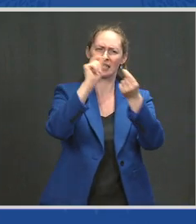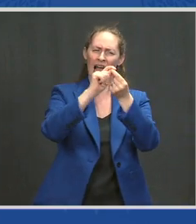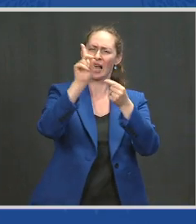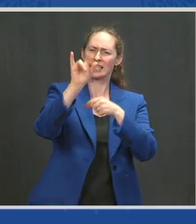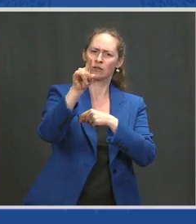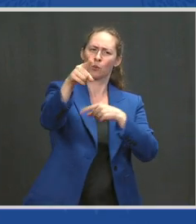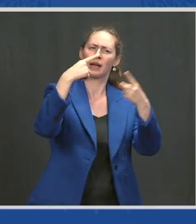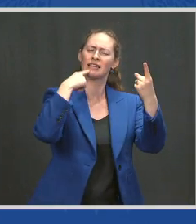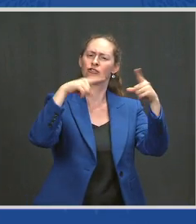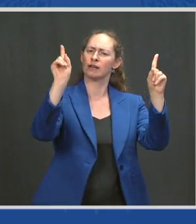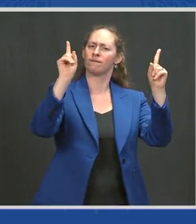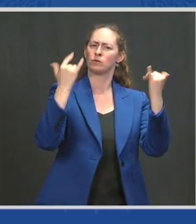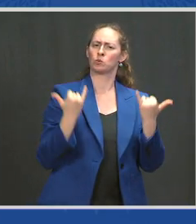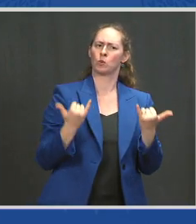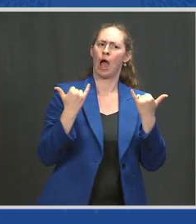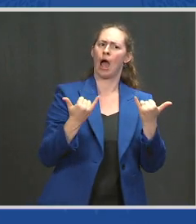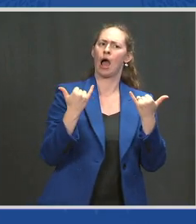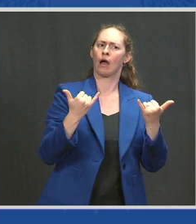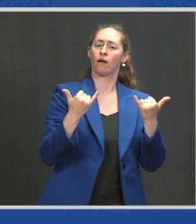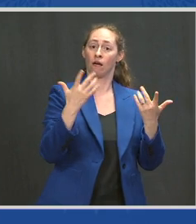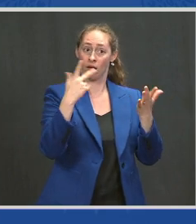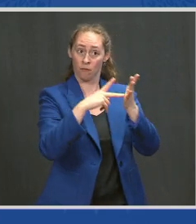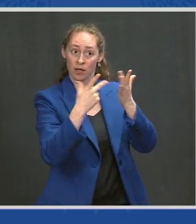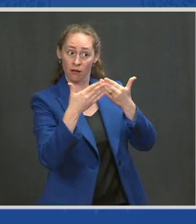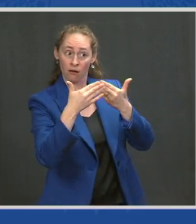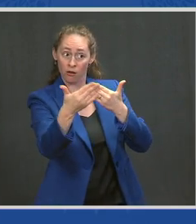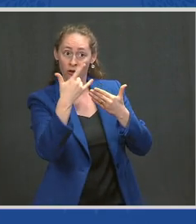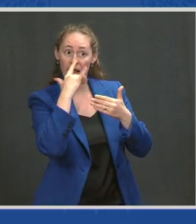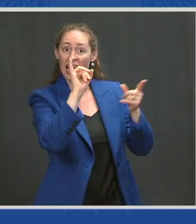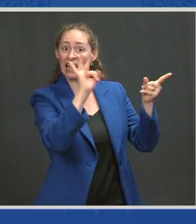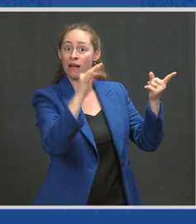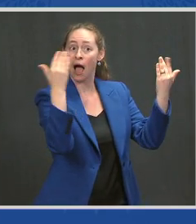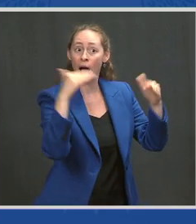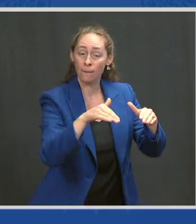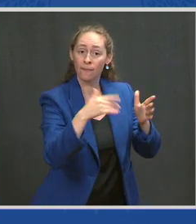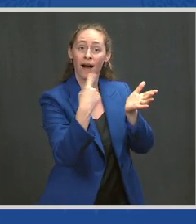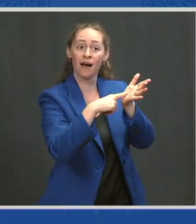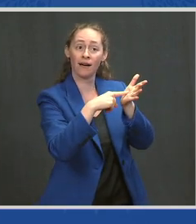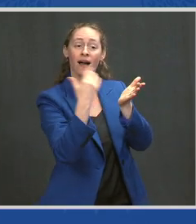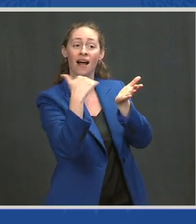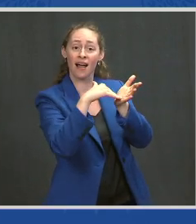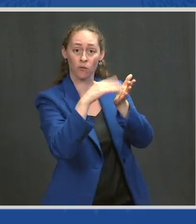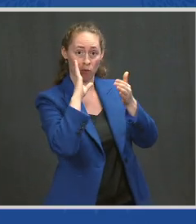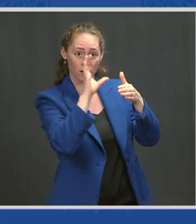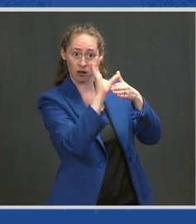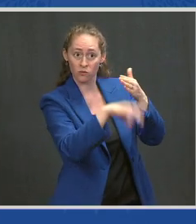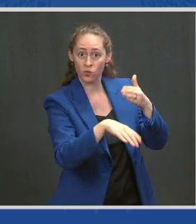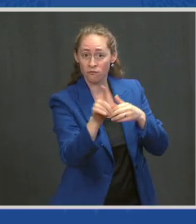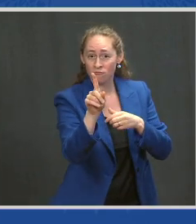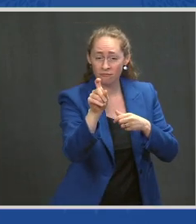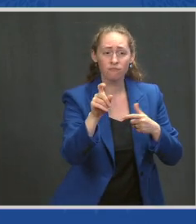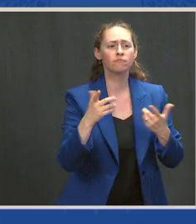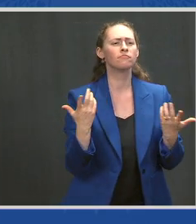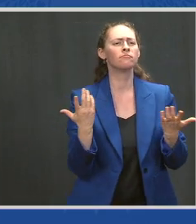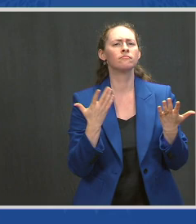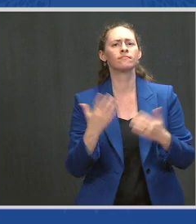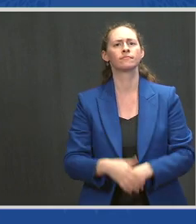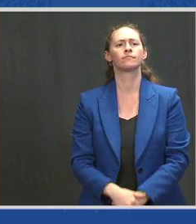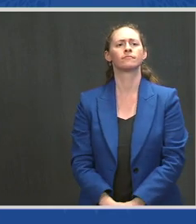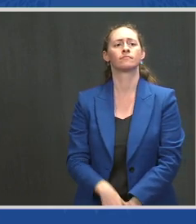The President: Whether I stopped it from happening again -- he knows I will take action, like we did when -- this last time out.